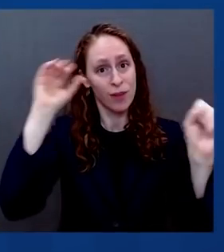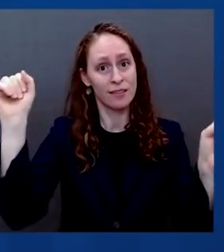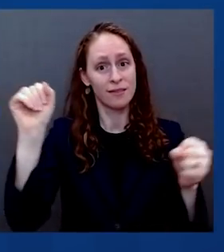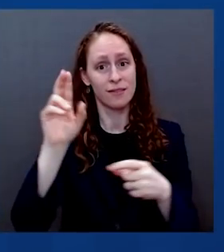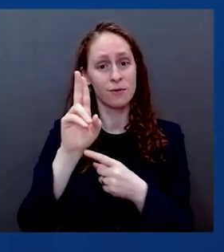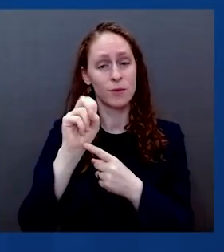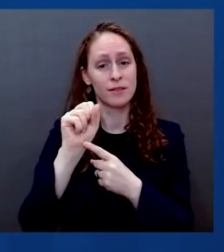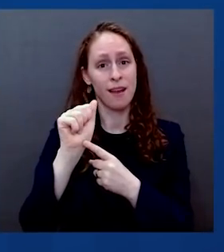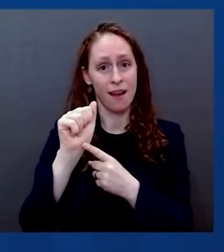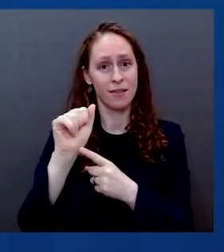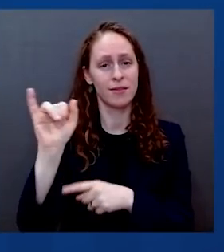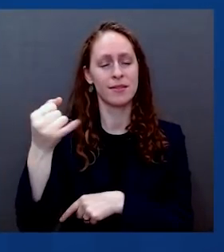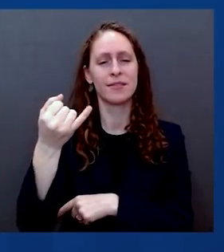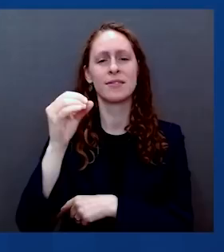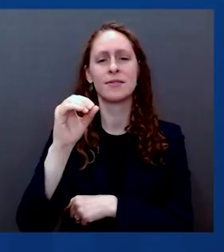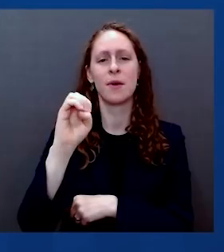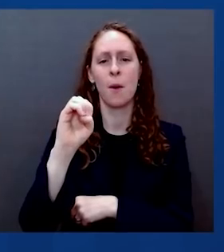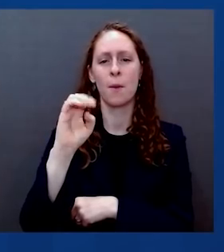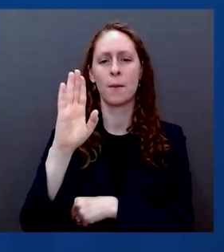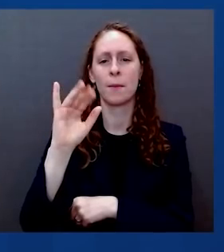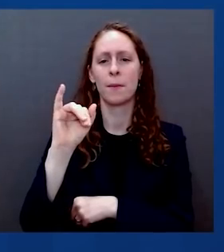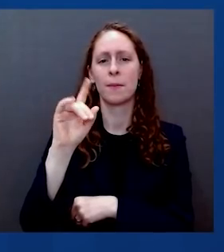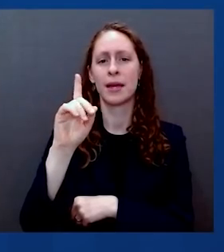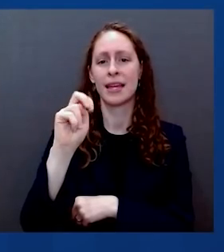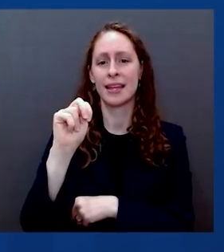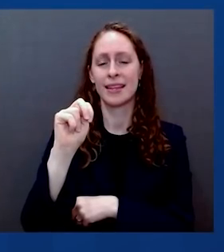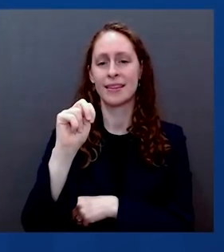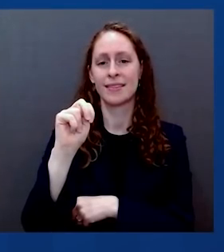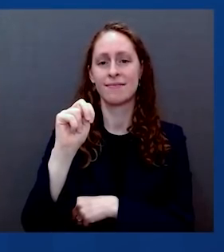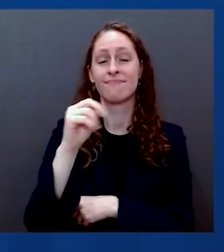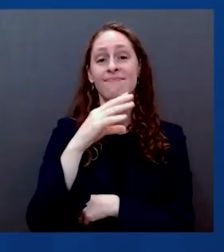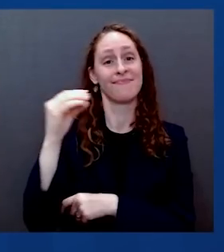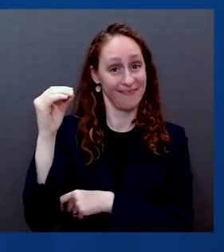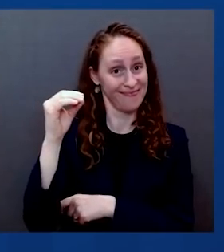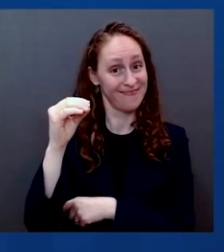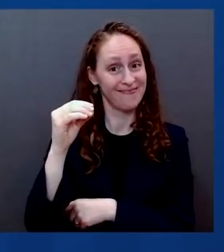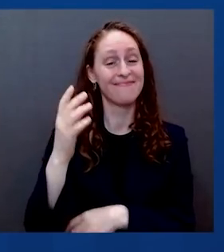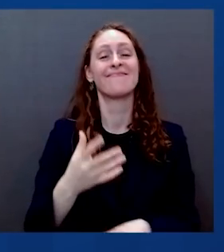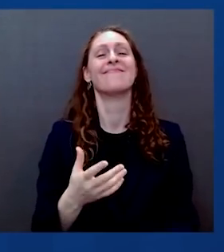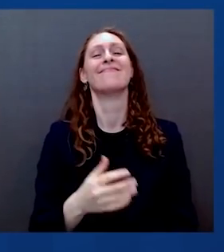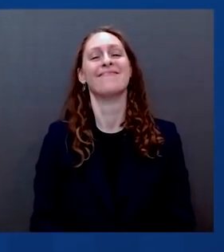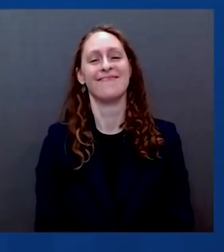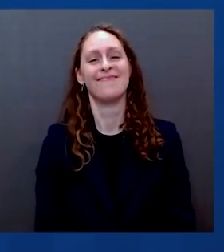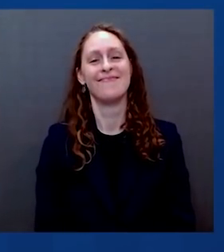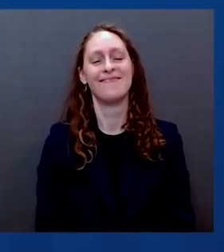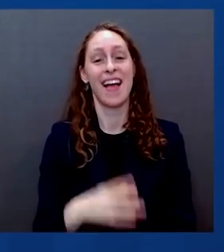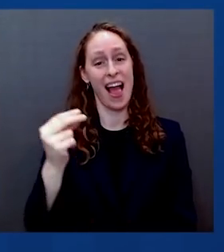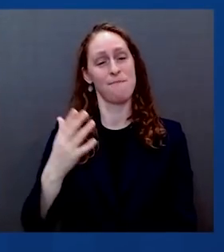and my fellow HBCU sister and sorority sister, Vice President Kamala Harris.